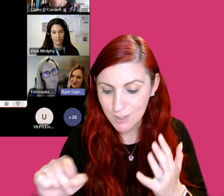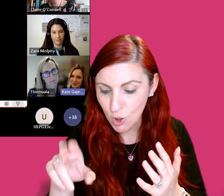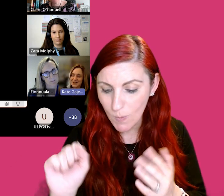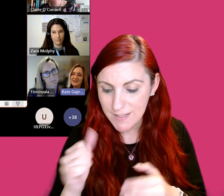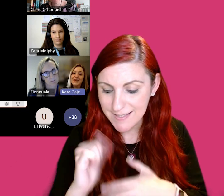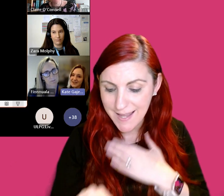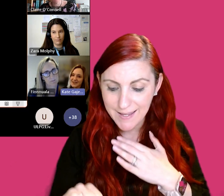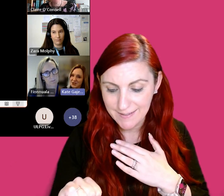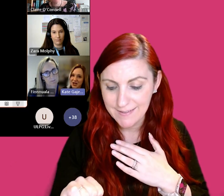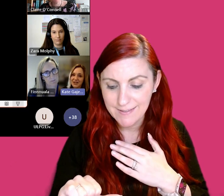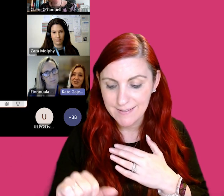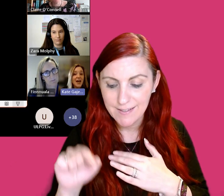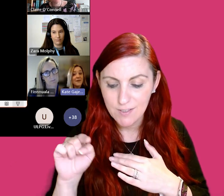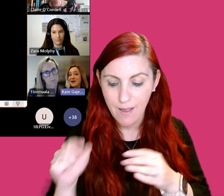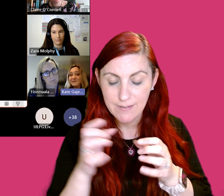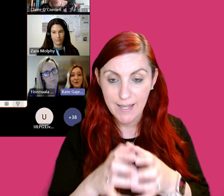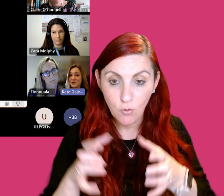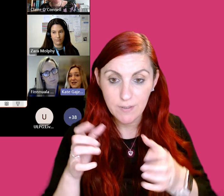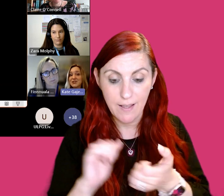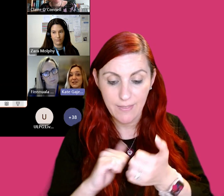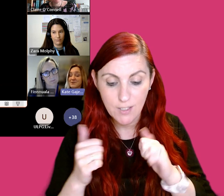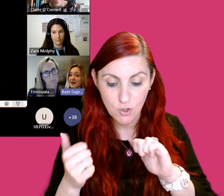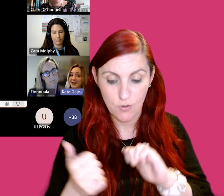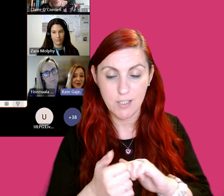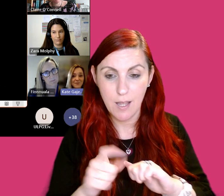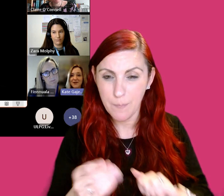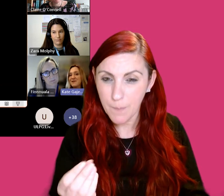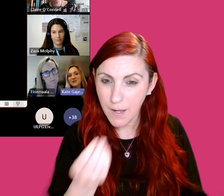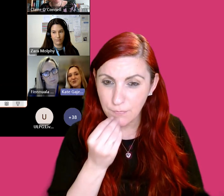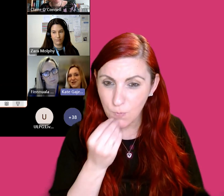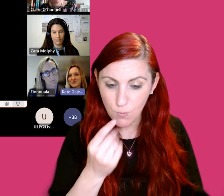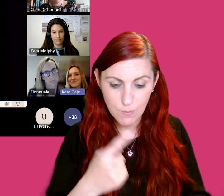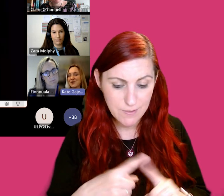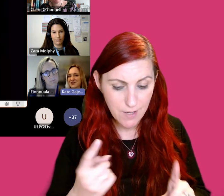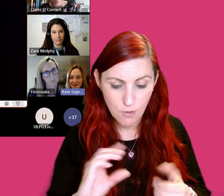the increase that's the change and my food was actually similar I tried my best to try to avoid